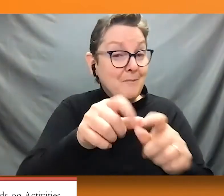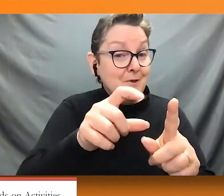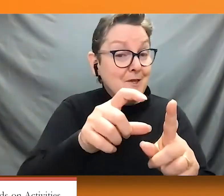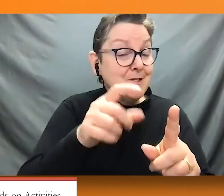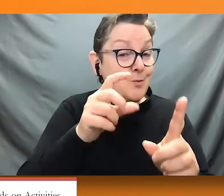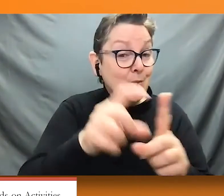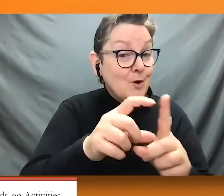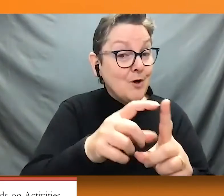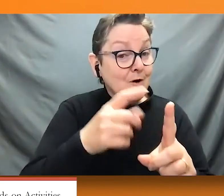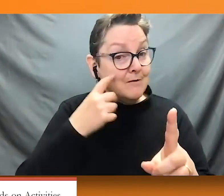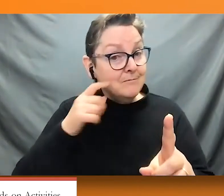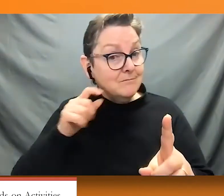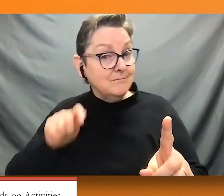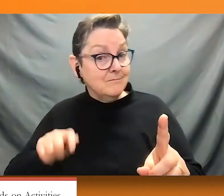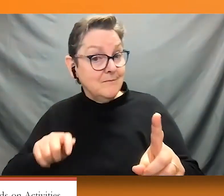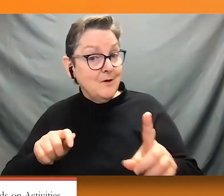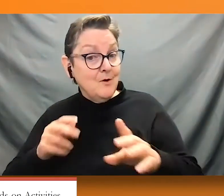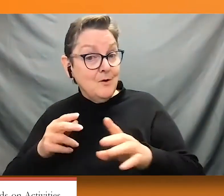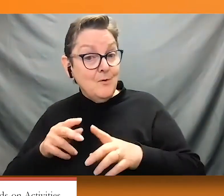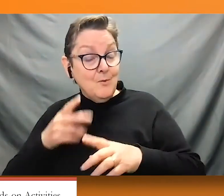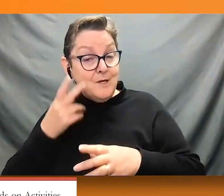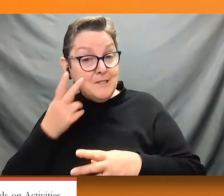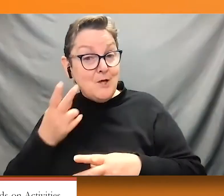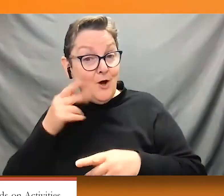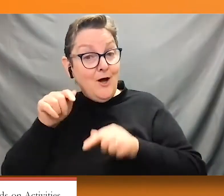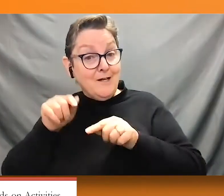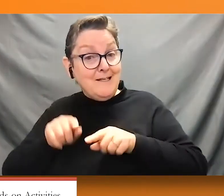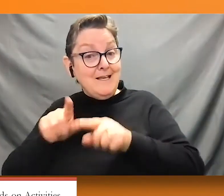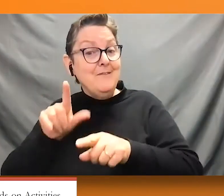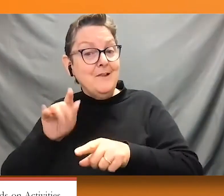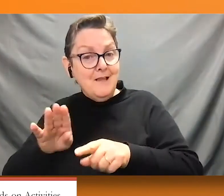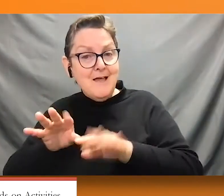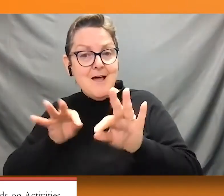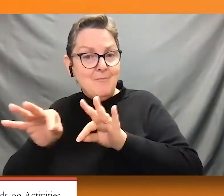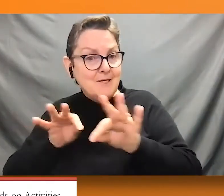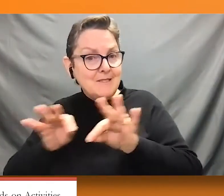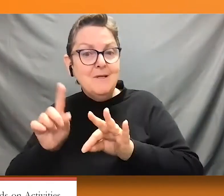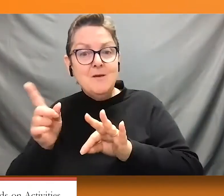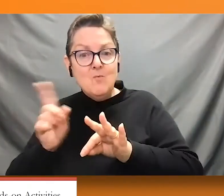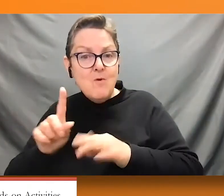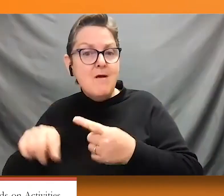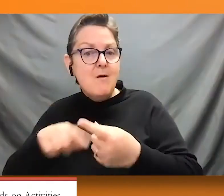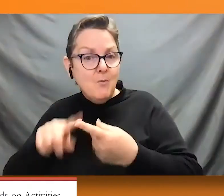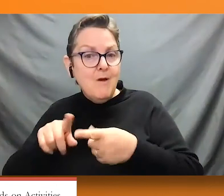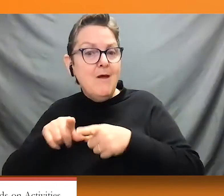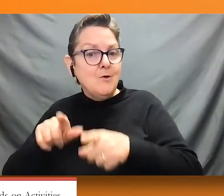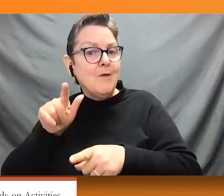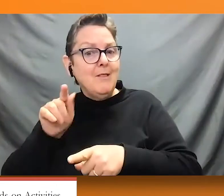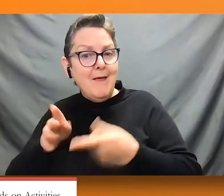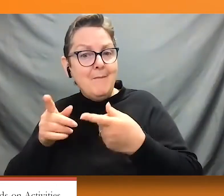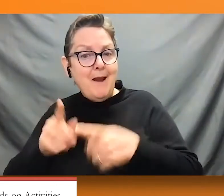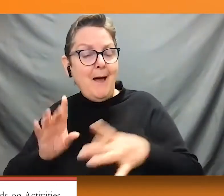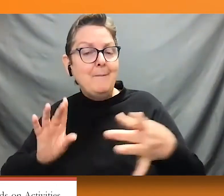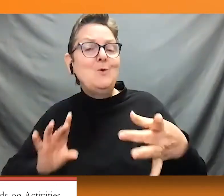So, "OK, remember this word? "Well, we saw it happening in this particular lab." And making that connection back and forth